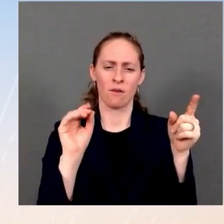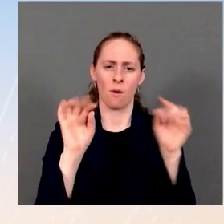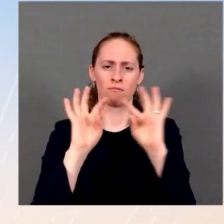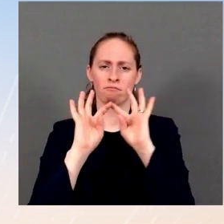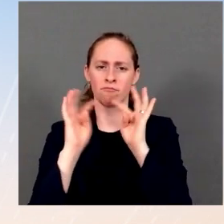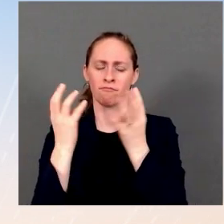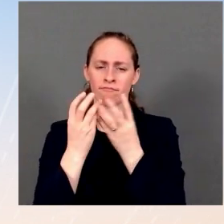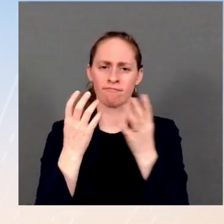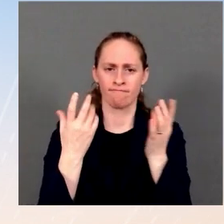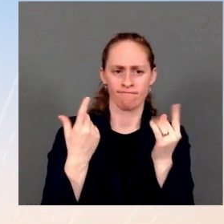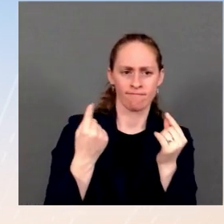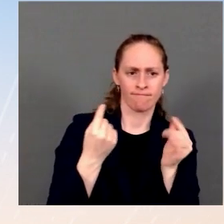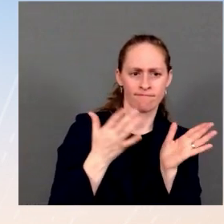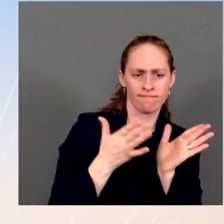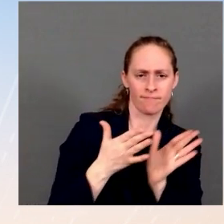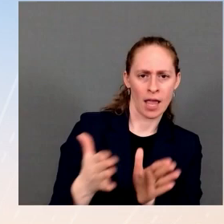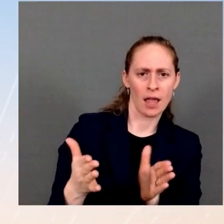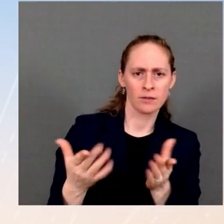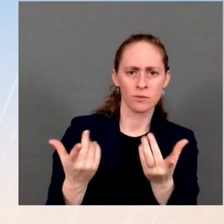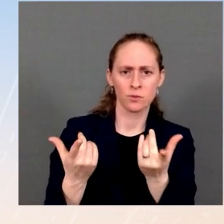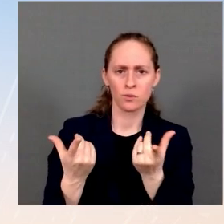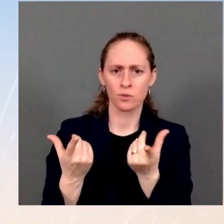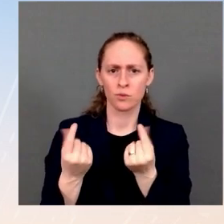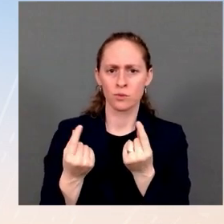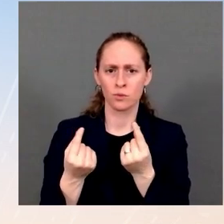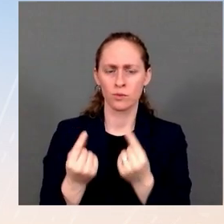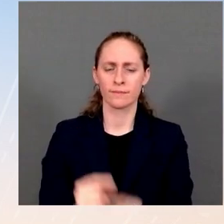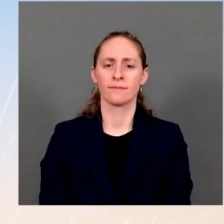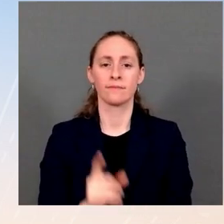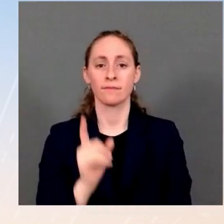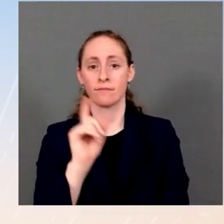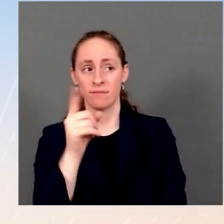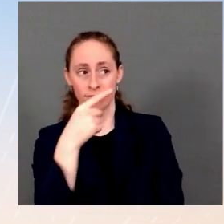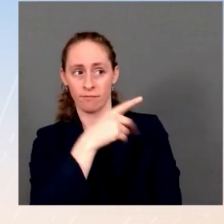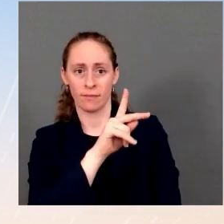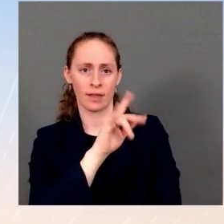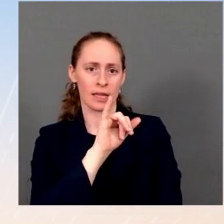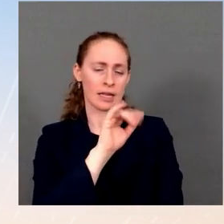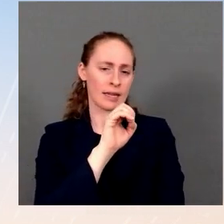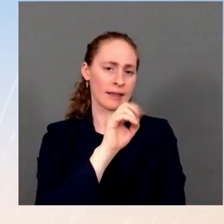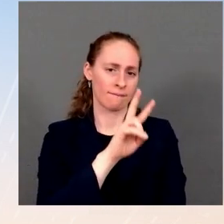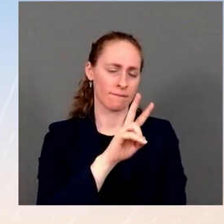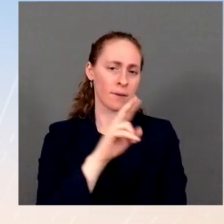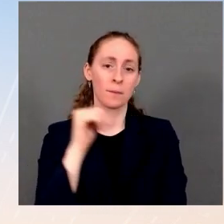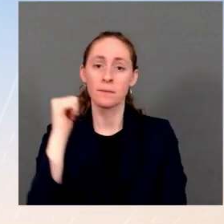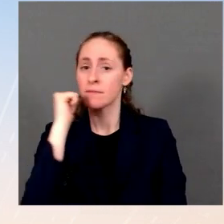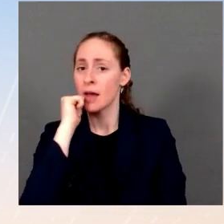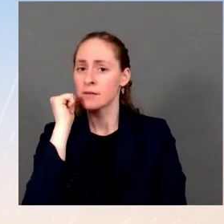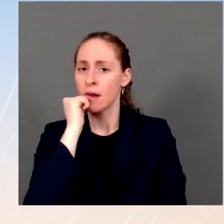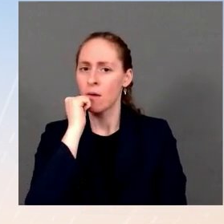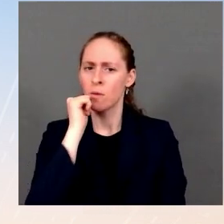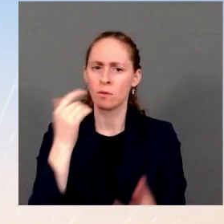Our focus continues to be diplomatic progress and de-escalation. That is the most important thing here.